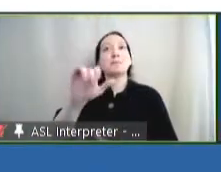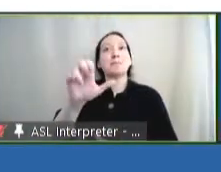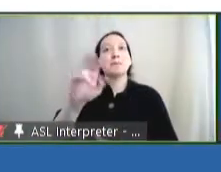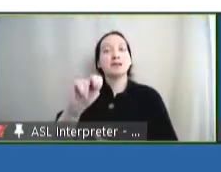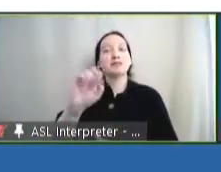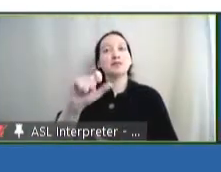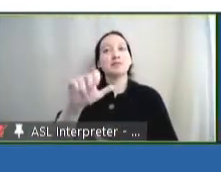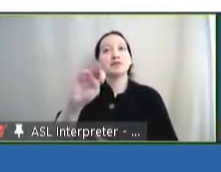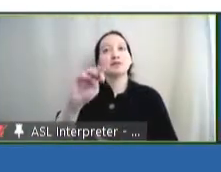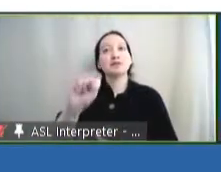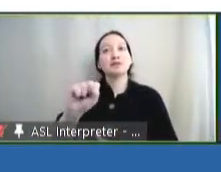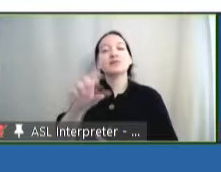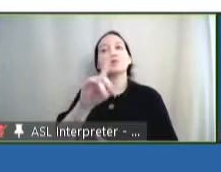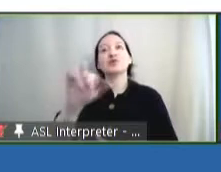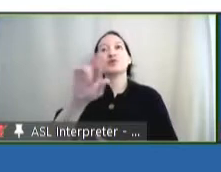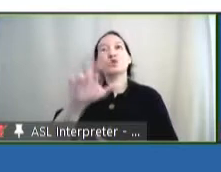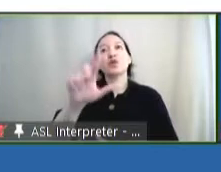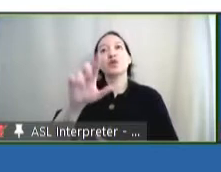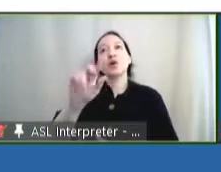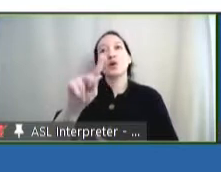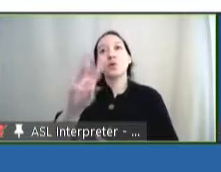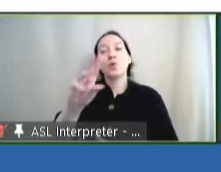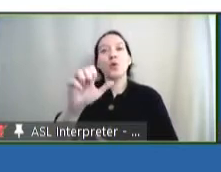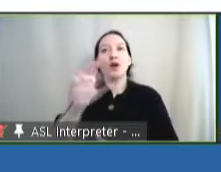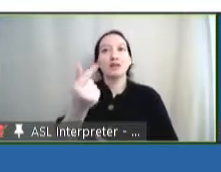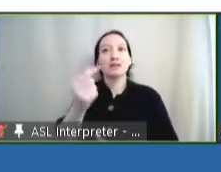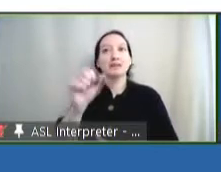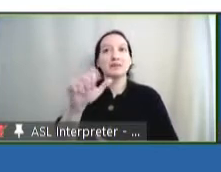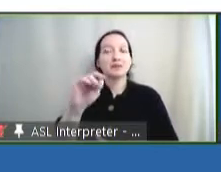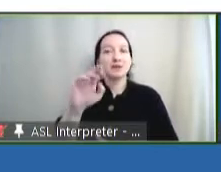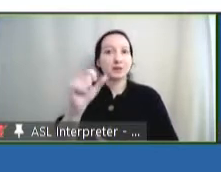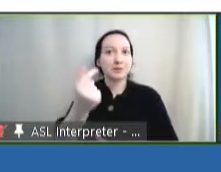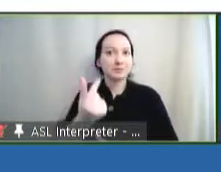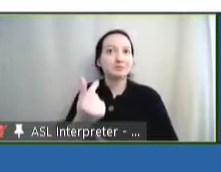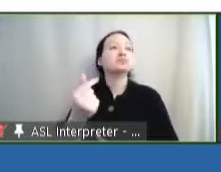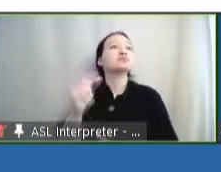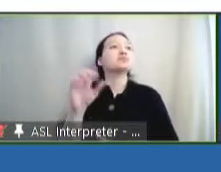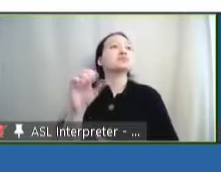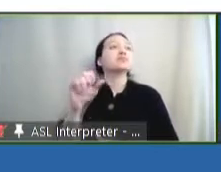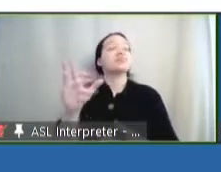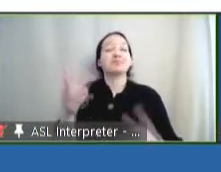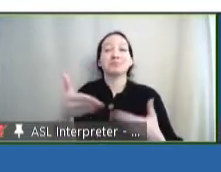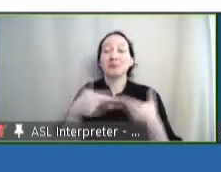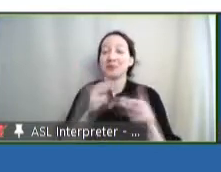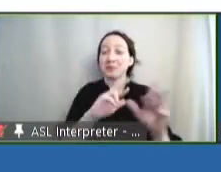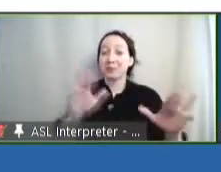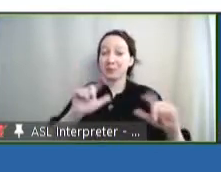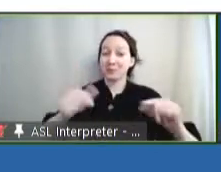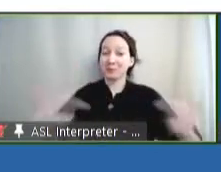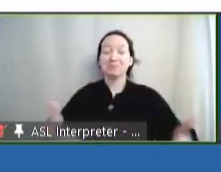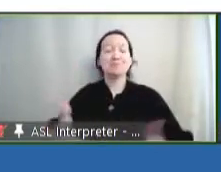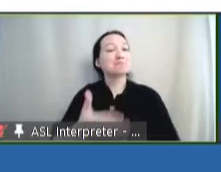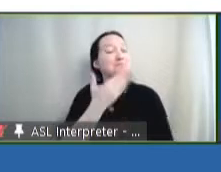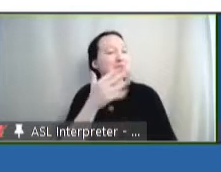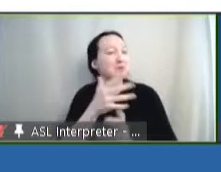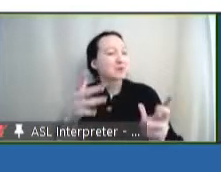from the Department of Health and Human Services. Your slides are up. You have the floor. Ben Sommers: Great. Thanks so much, Dr. Hopkins.